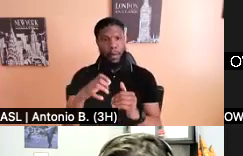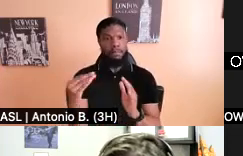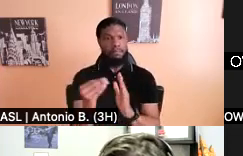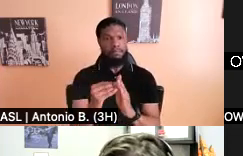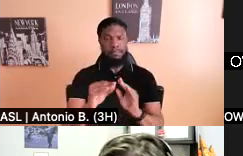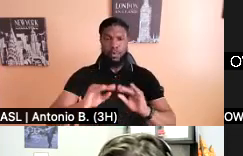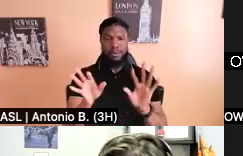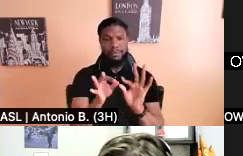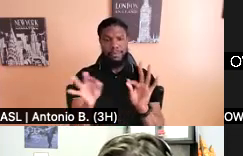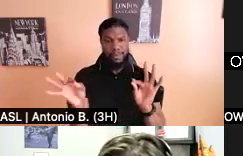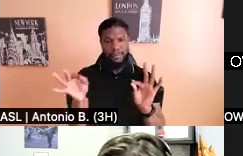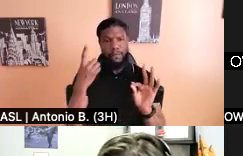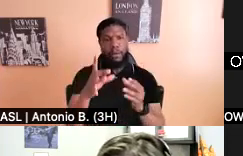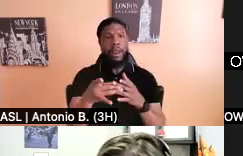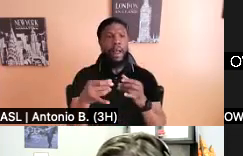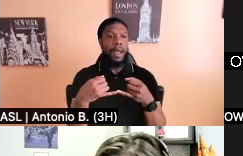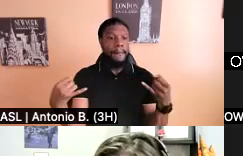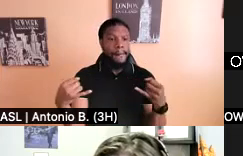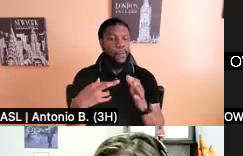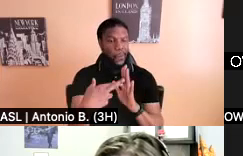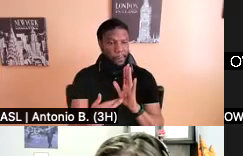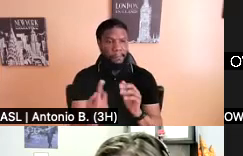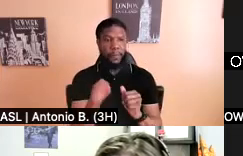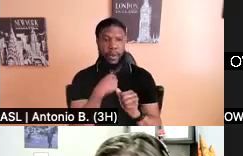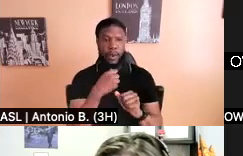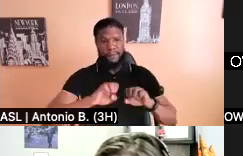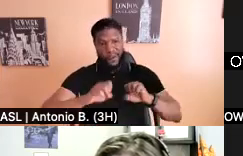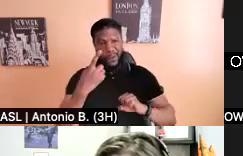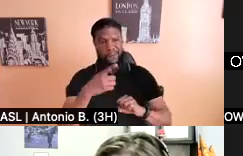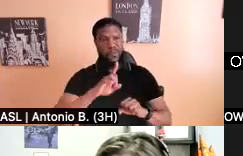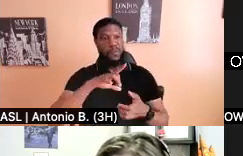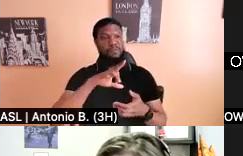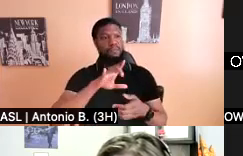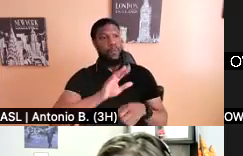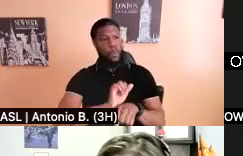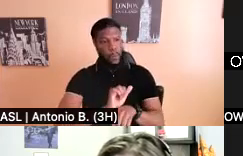evaluate students work, and that our comments may occasionally differ from instructors' comments.